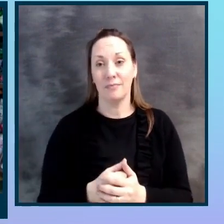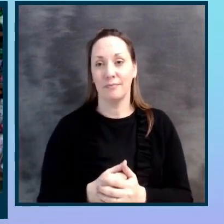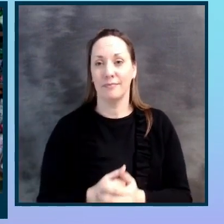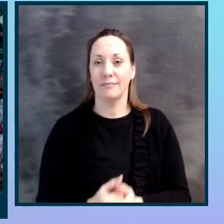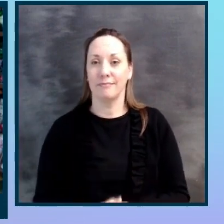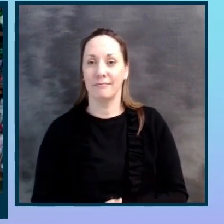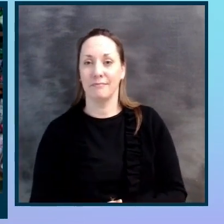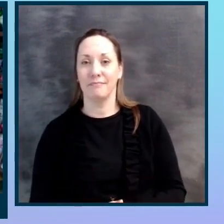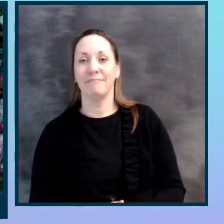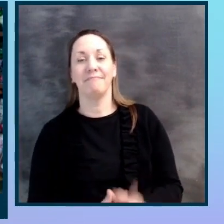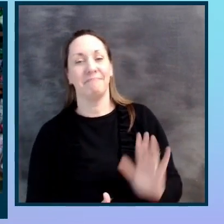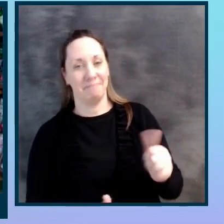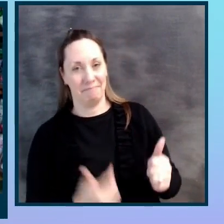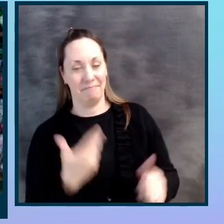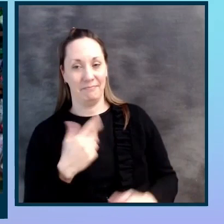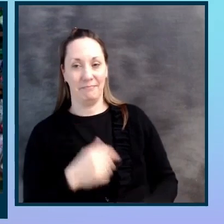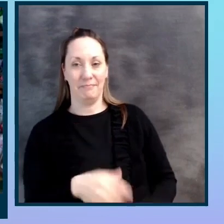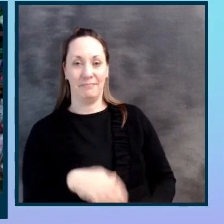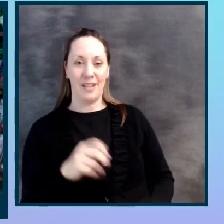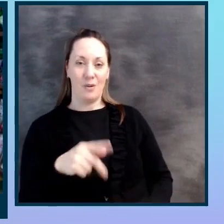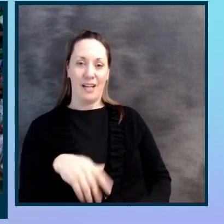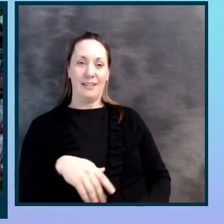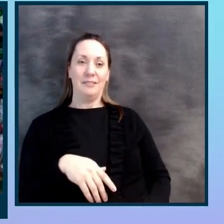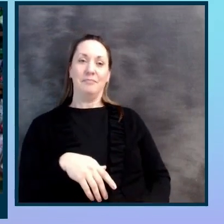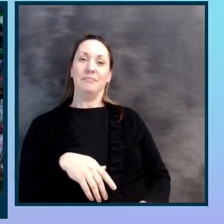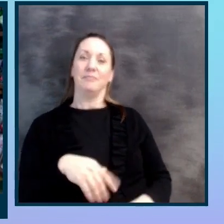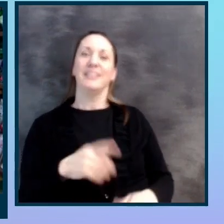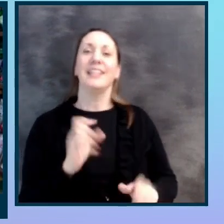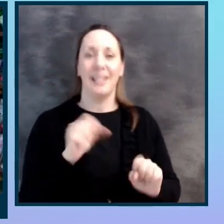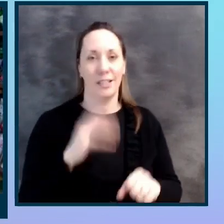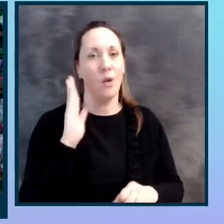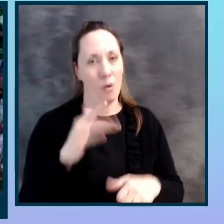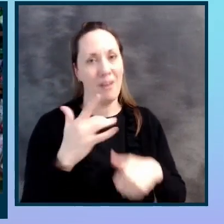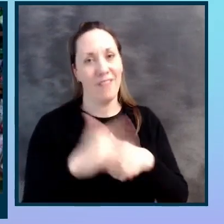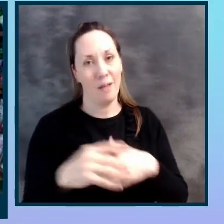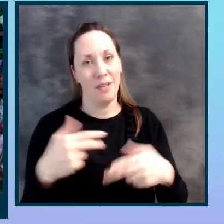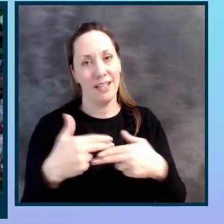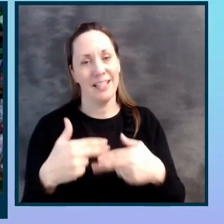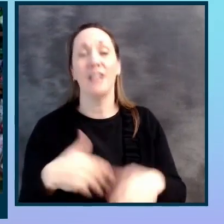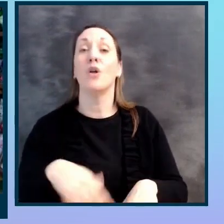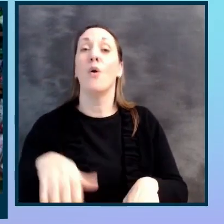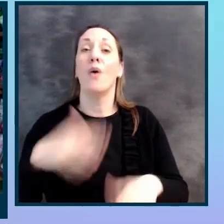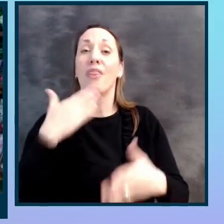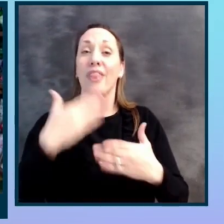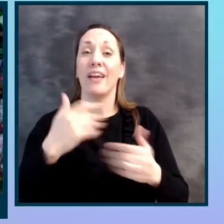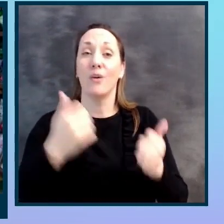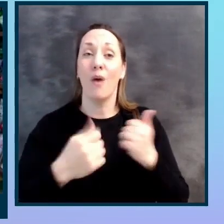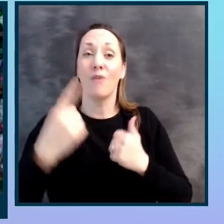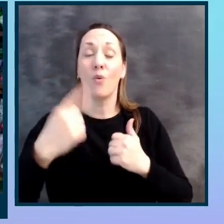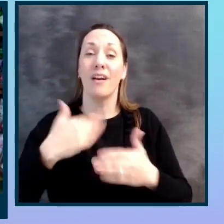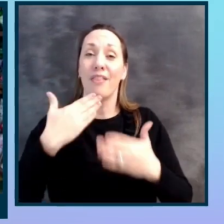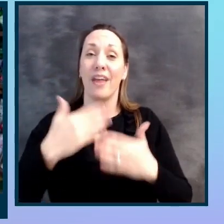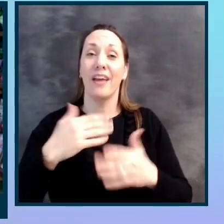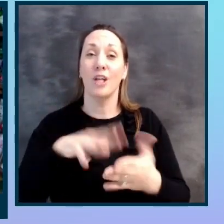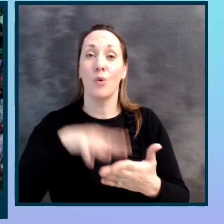Go to the- - please feel free to reach out to us. Available in the slide. So thank you everyone, - Okay. and thank you, Learning A-Z team.